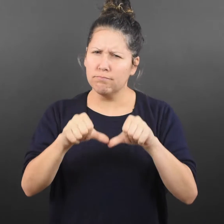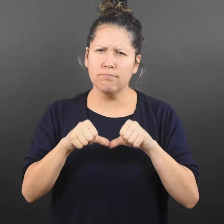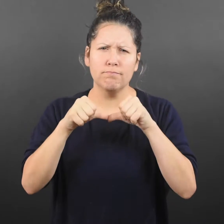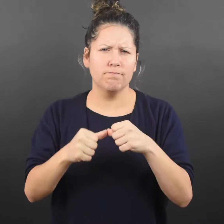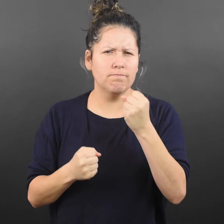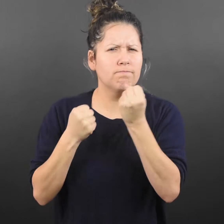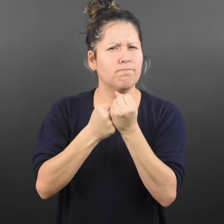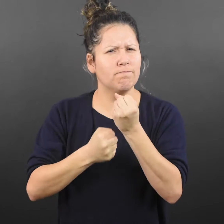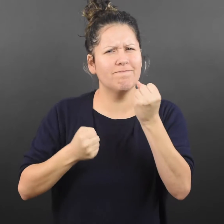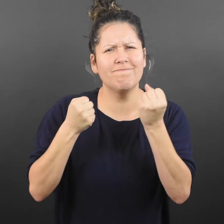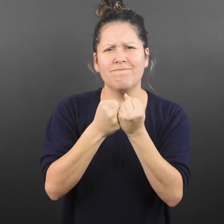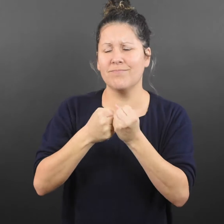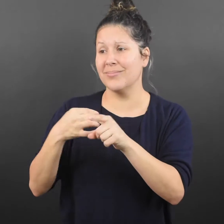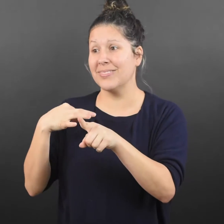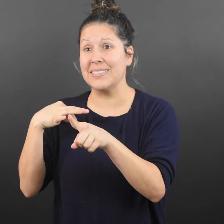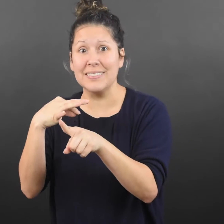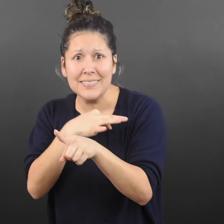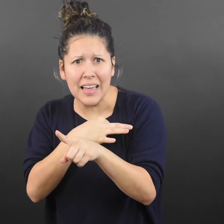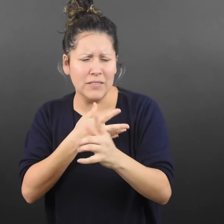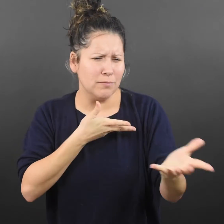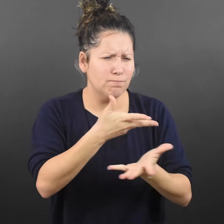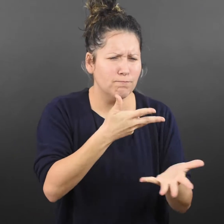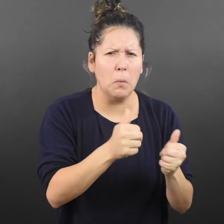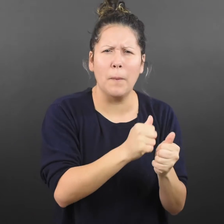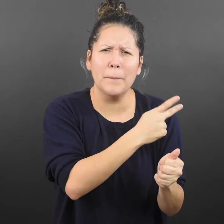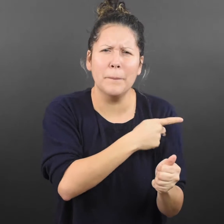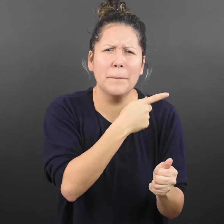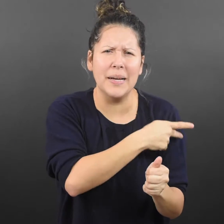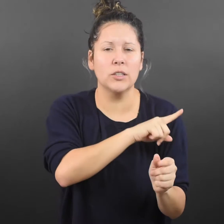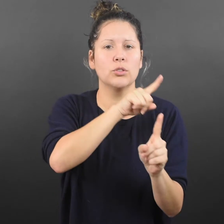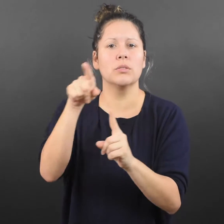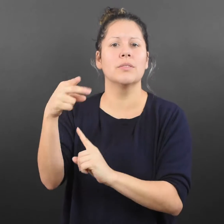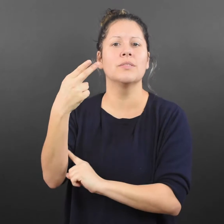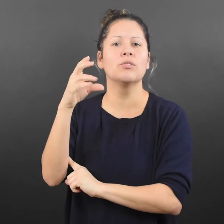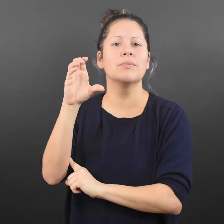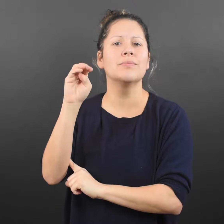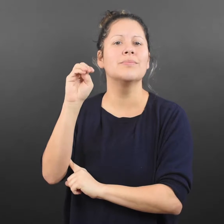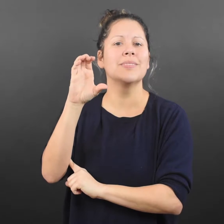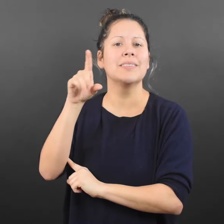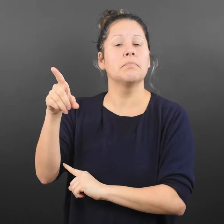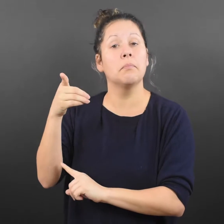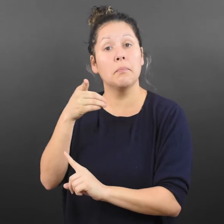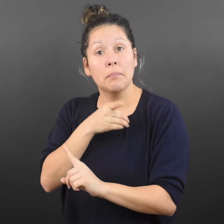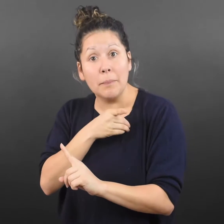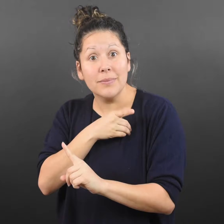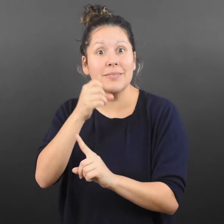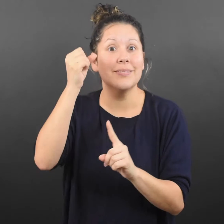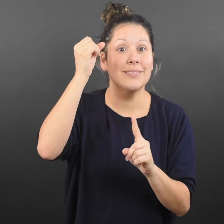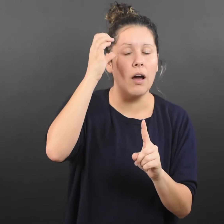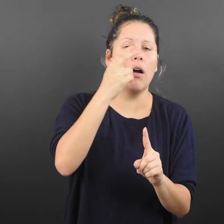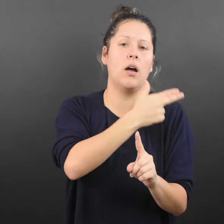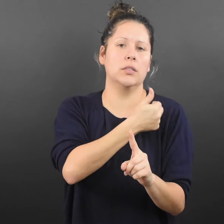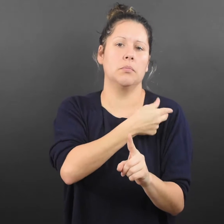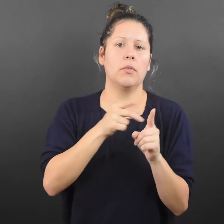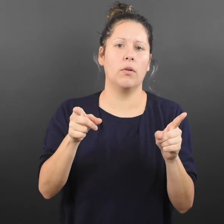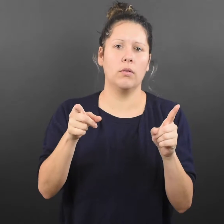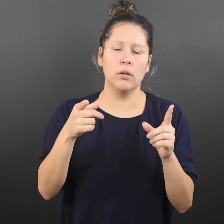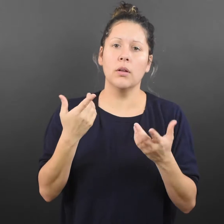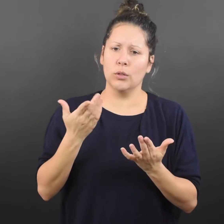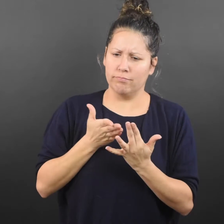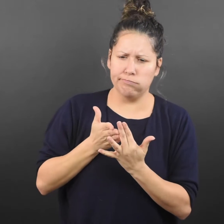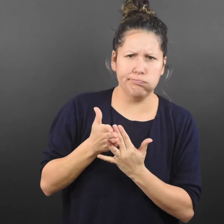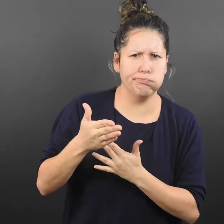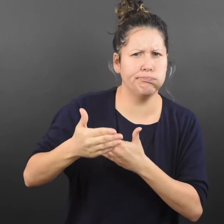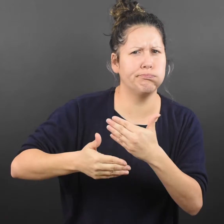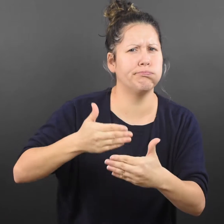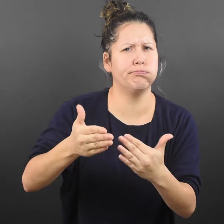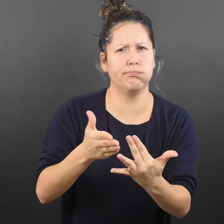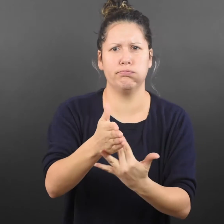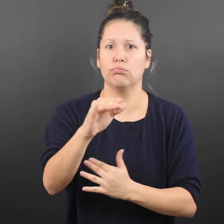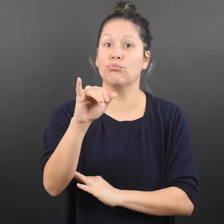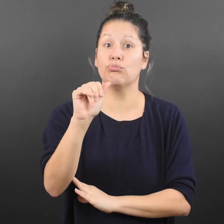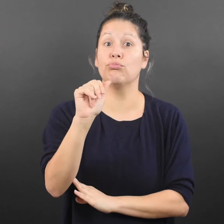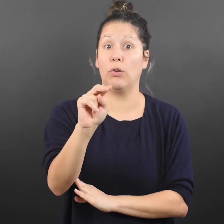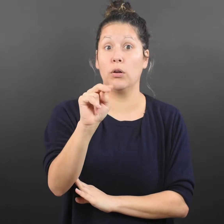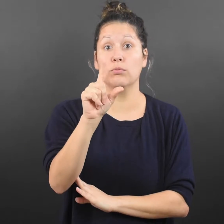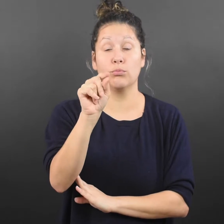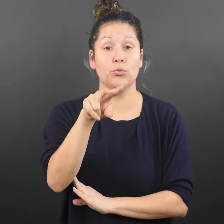patients at HCMC in Minneapolis and St. Cloud Hospital through late January 2022. The teams